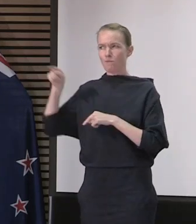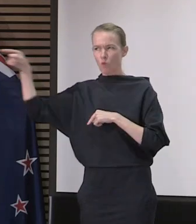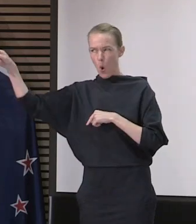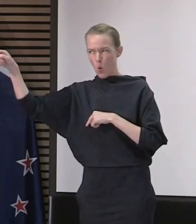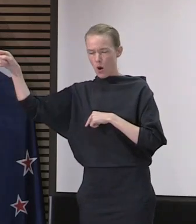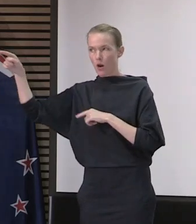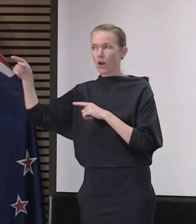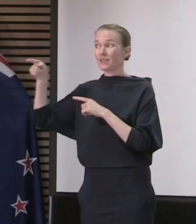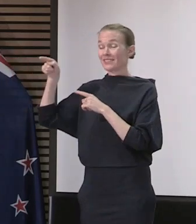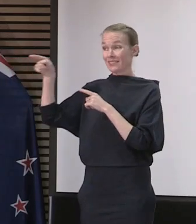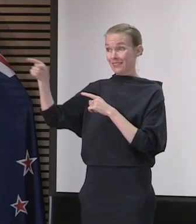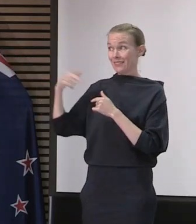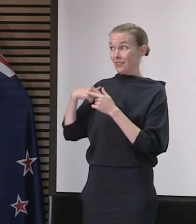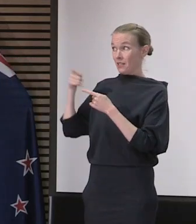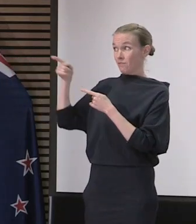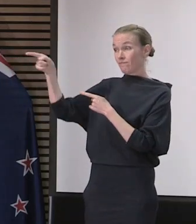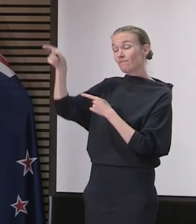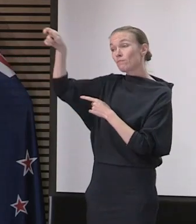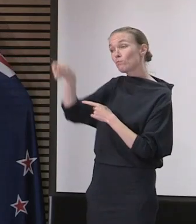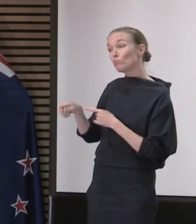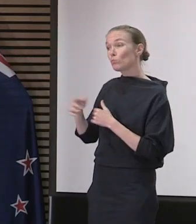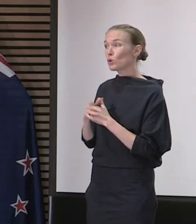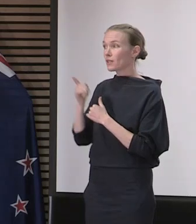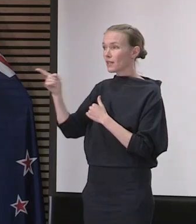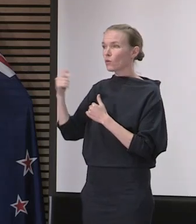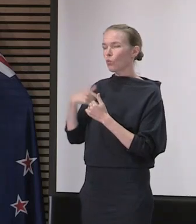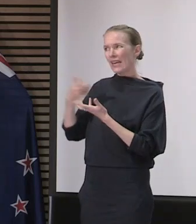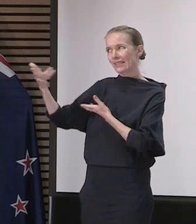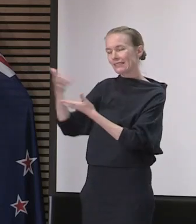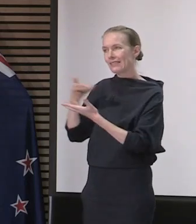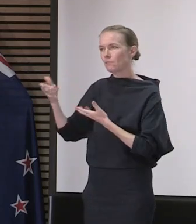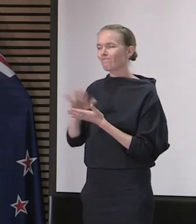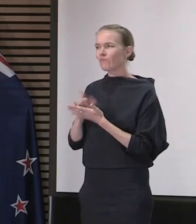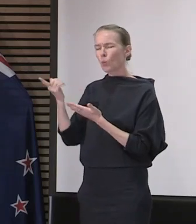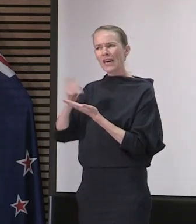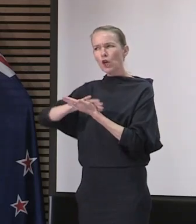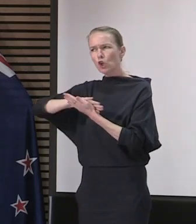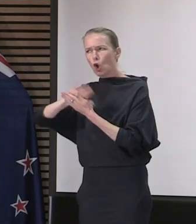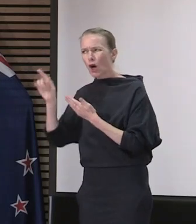the director-general in the cooks about that case. What is